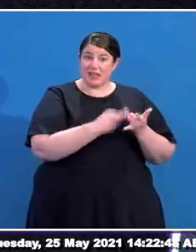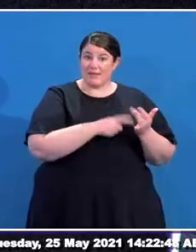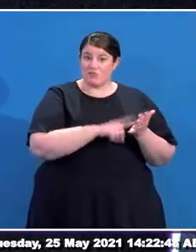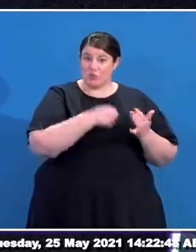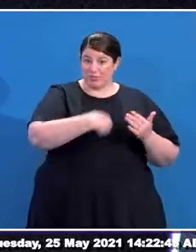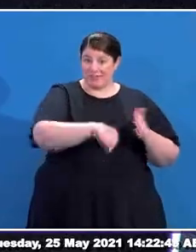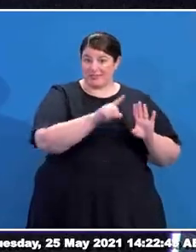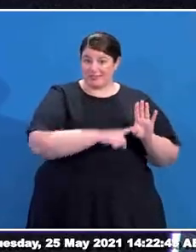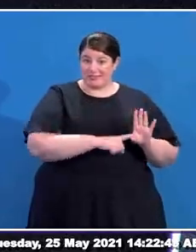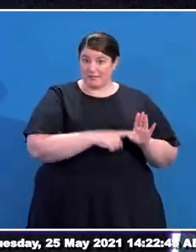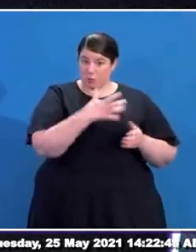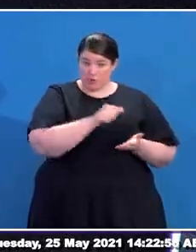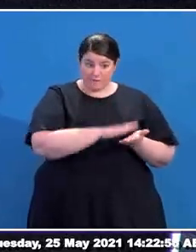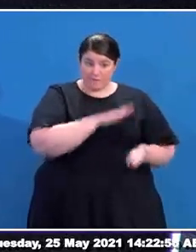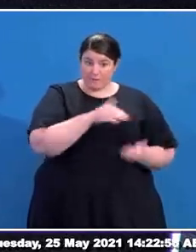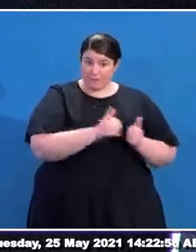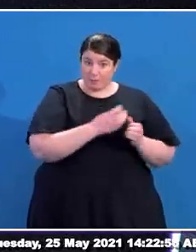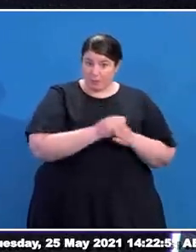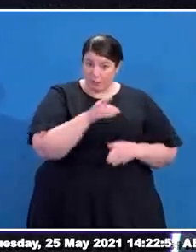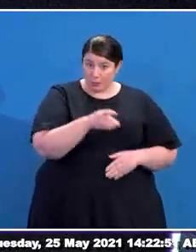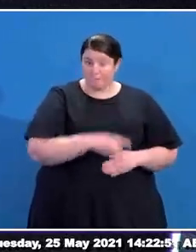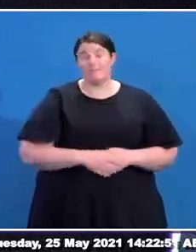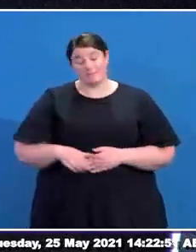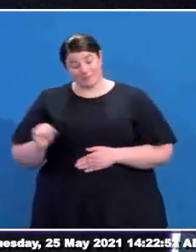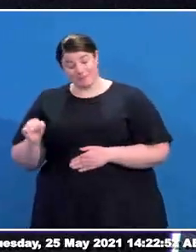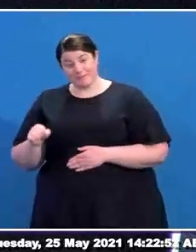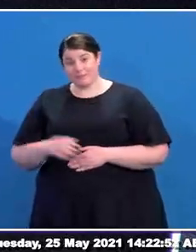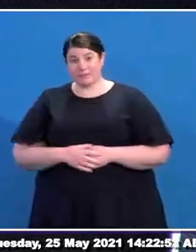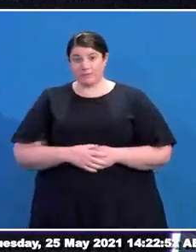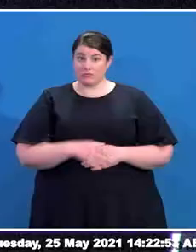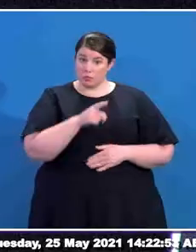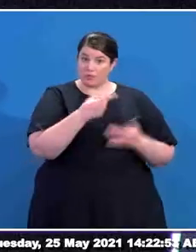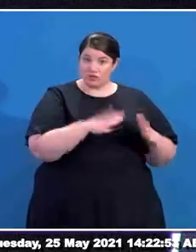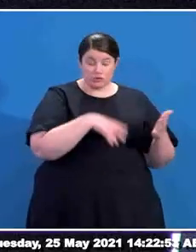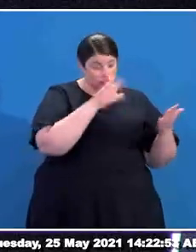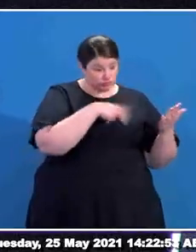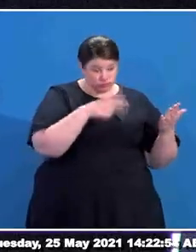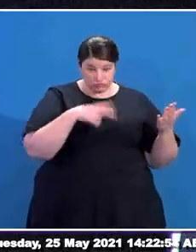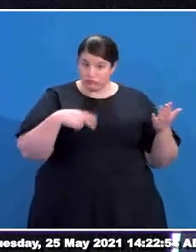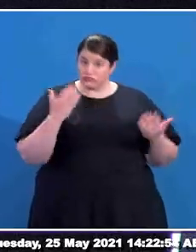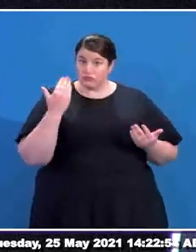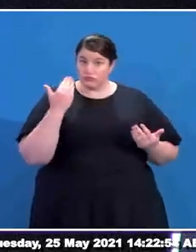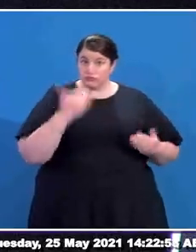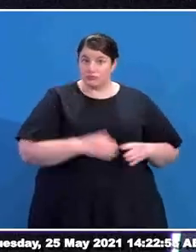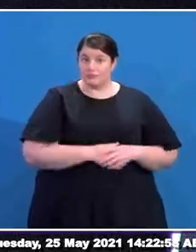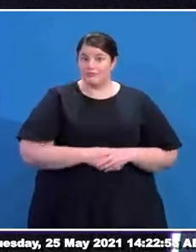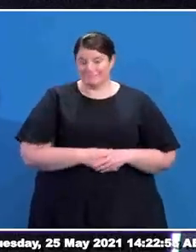Do you have a copy with you? Yes, I do. Have you had a chance to read the statement recently? Yes.